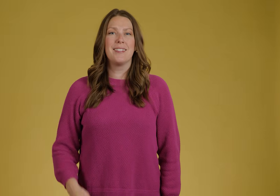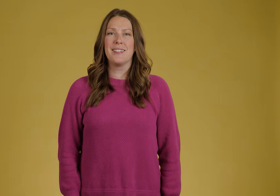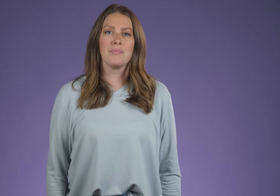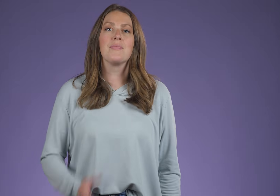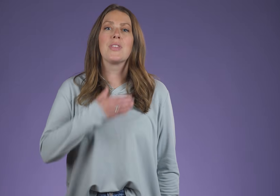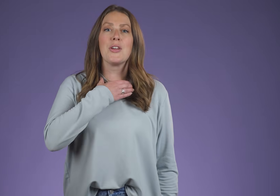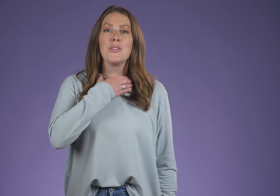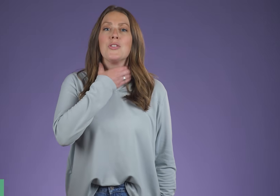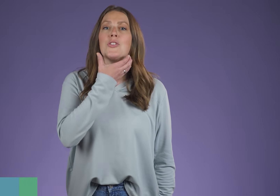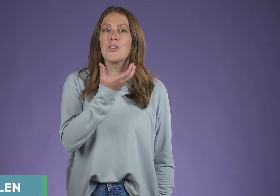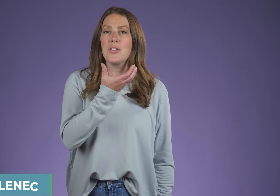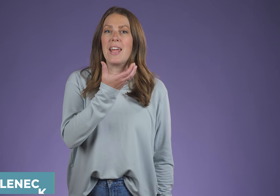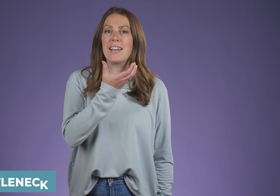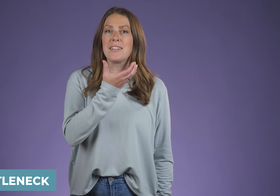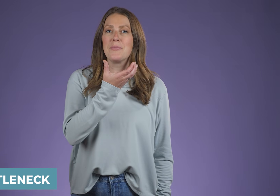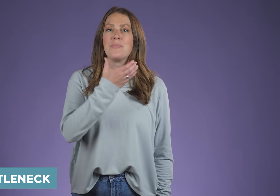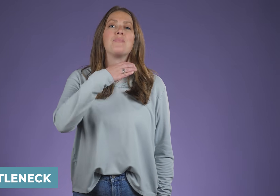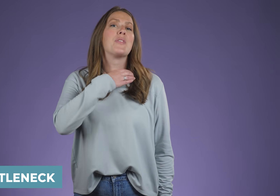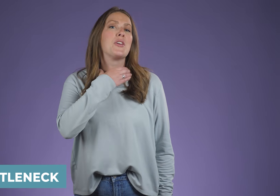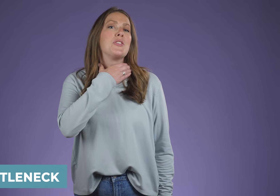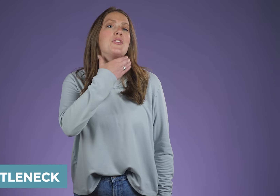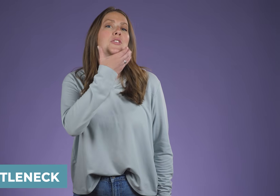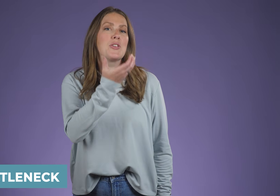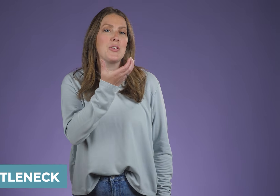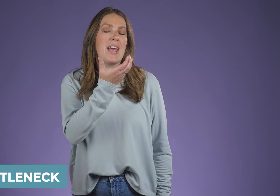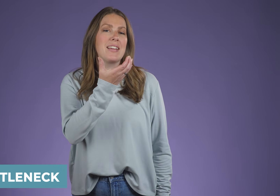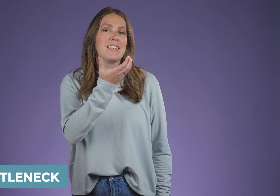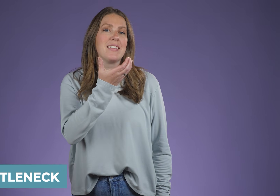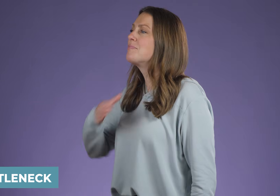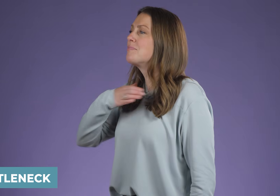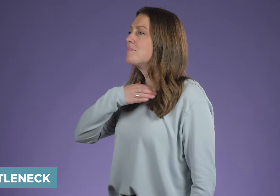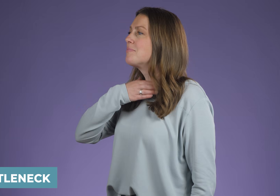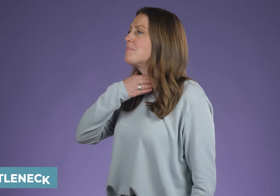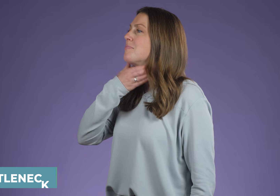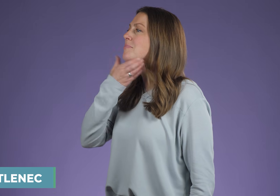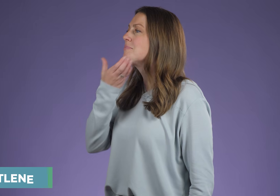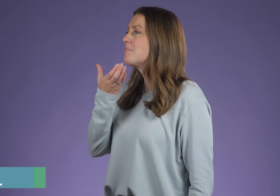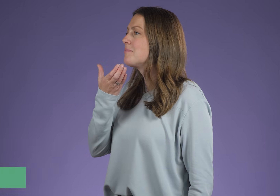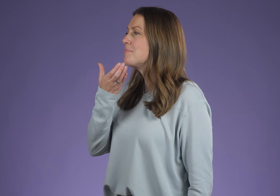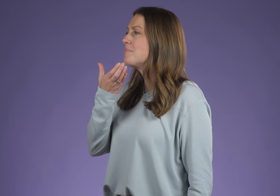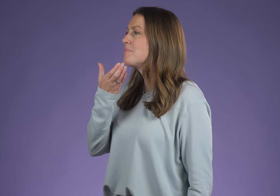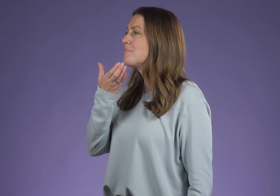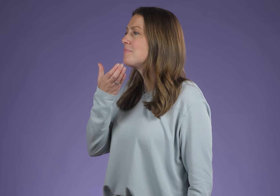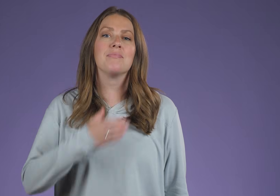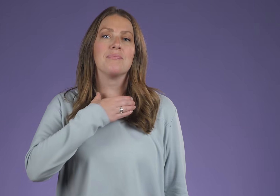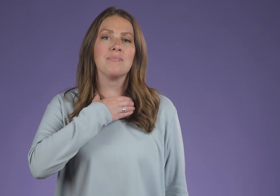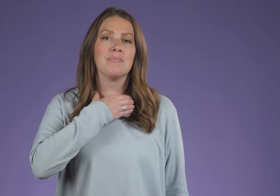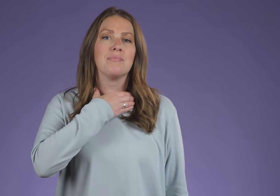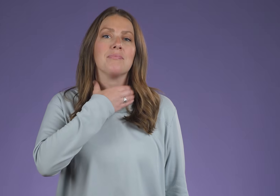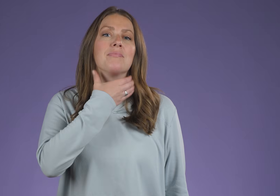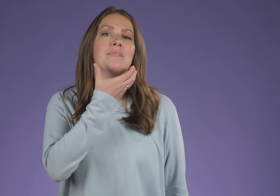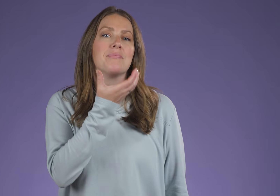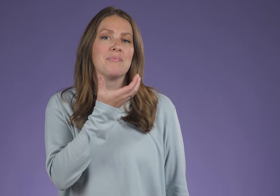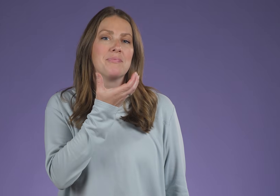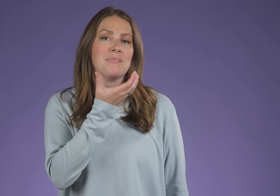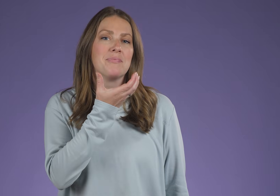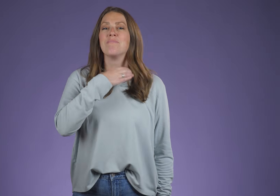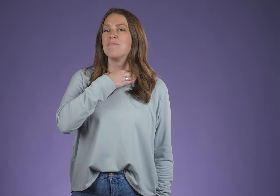Turtleneck. You have a C shaped hand showing the shape of the turtleneck.